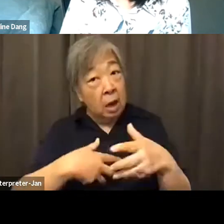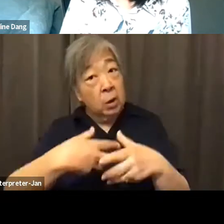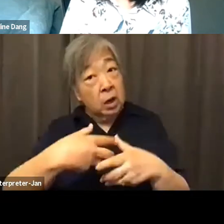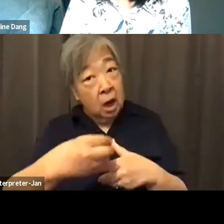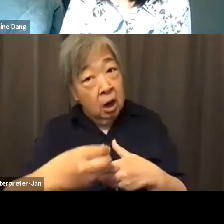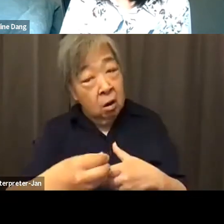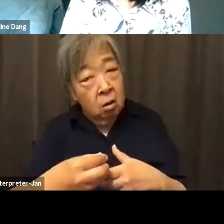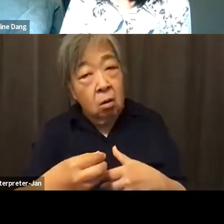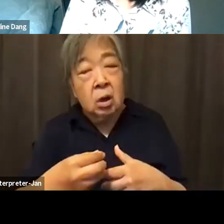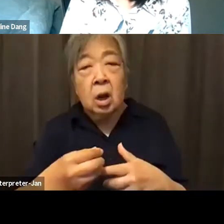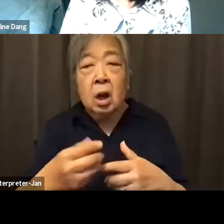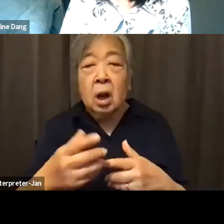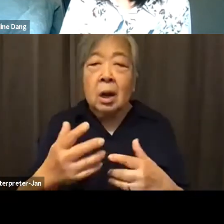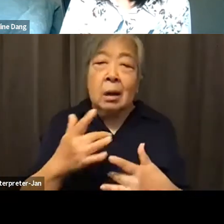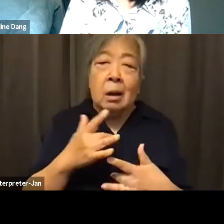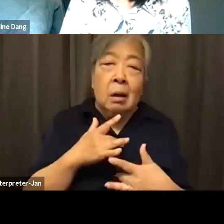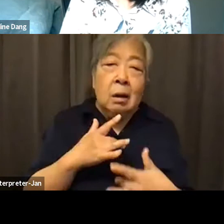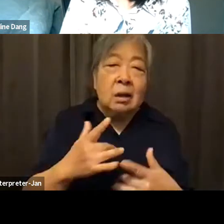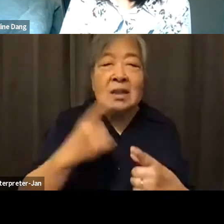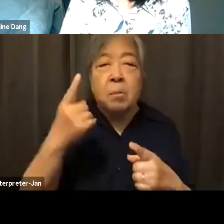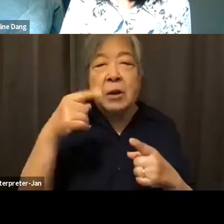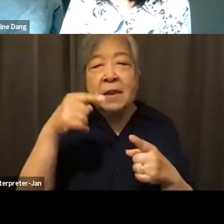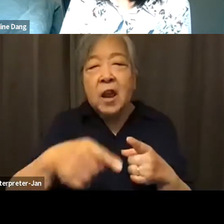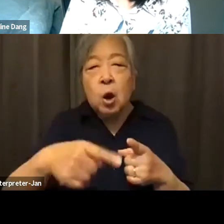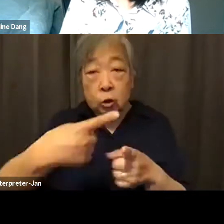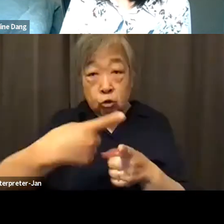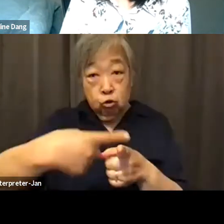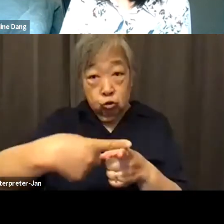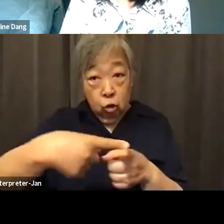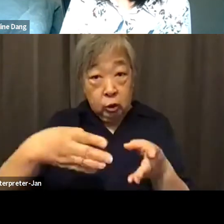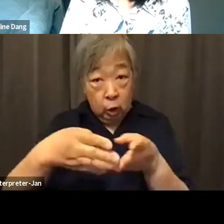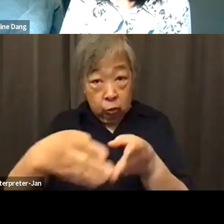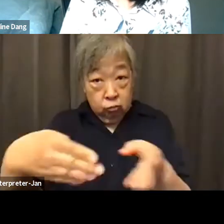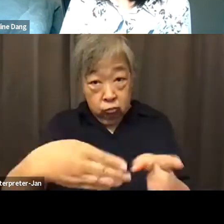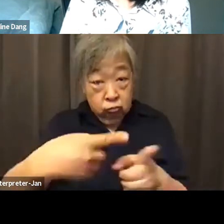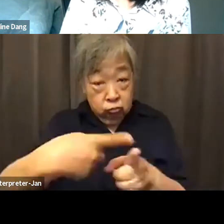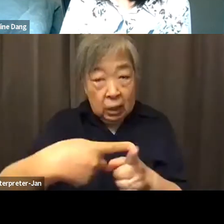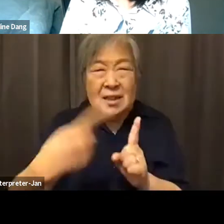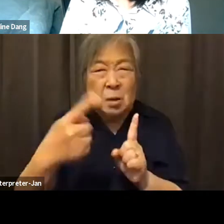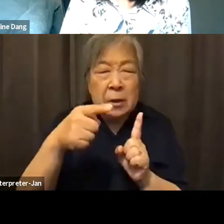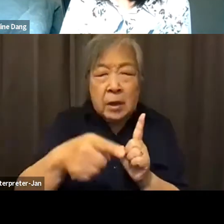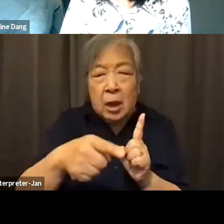someone at the crosswalk ready to help me cross the street so it ended up being okay